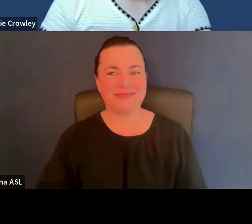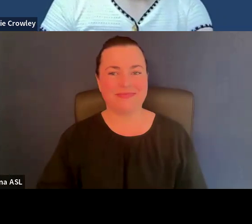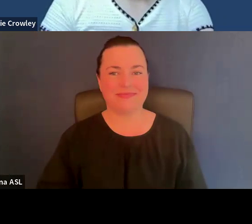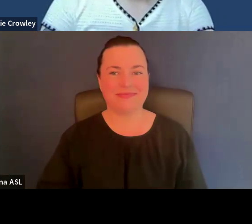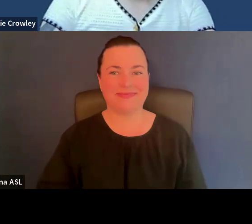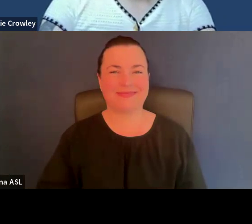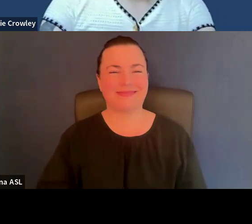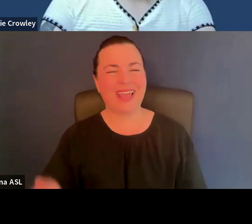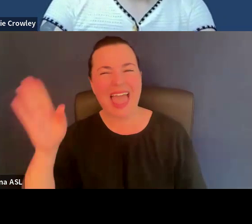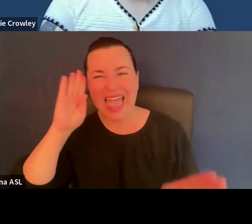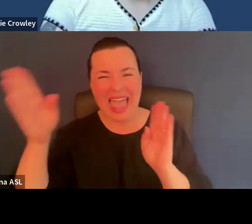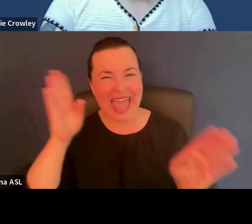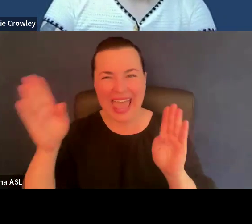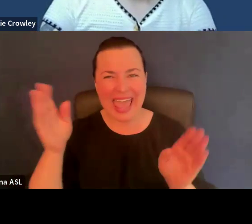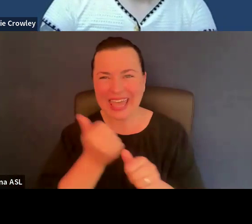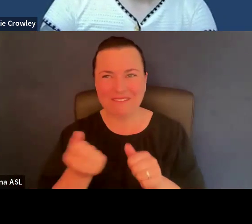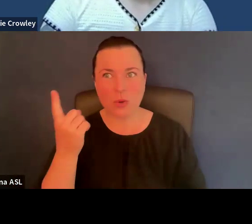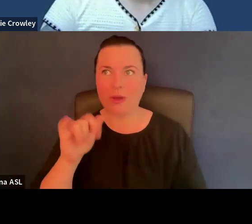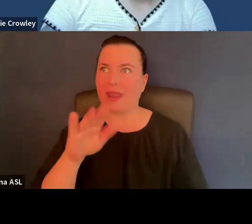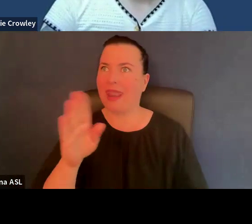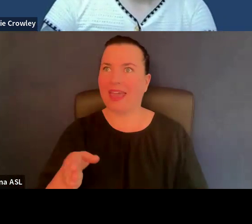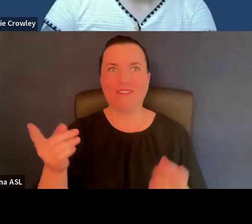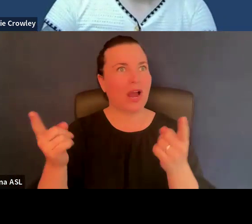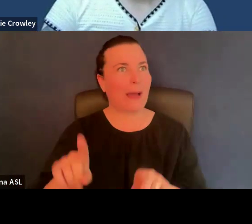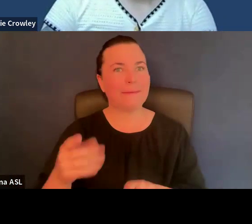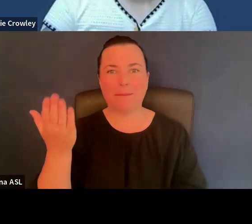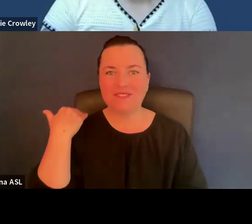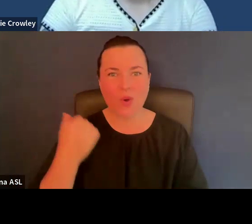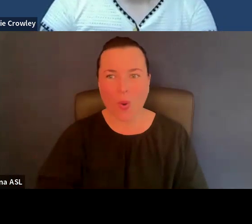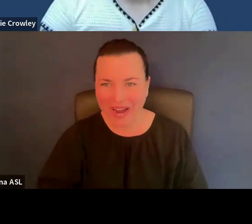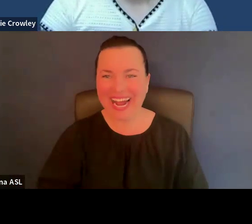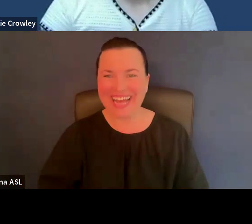Hey everybody, that's never happened before. I'm Damian Gregory.